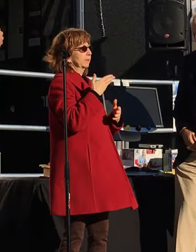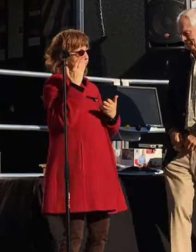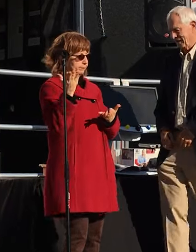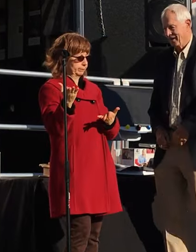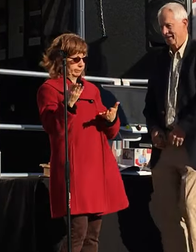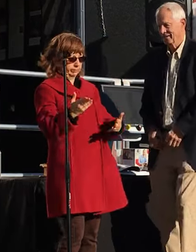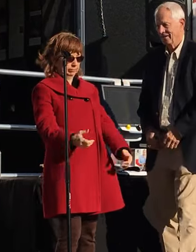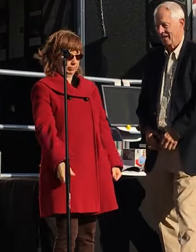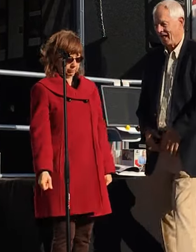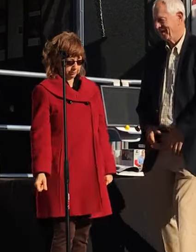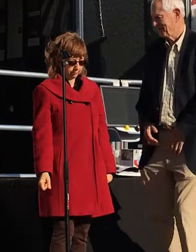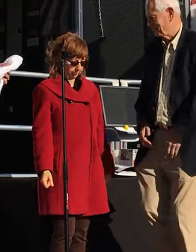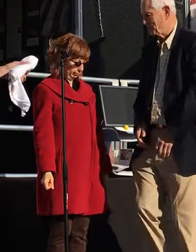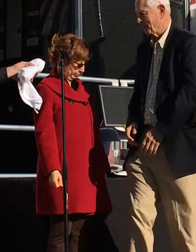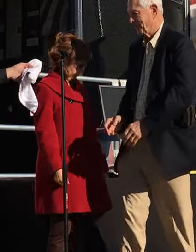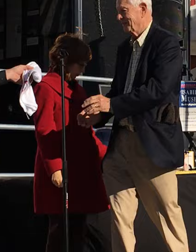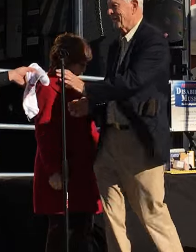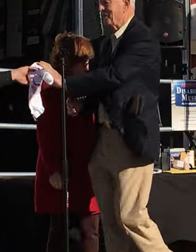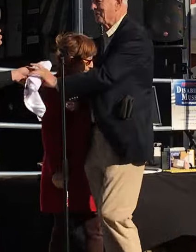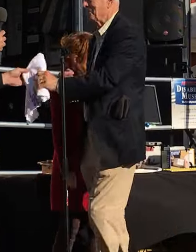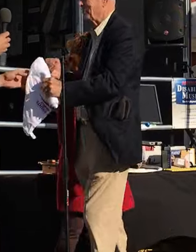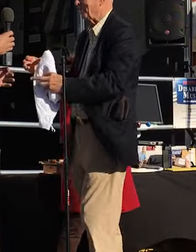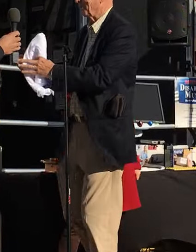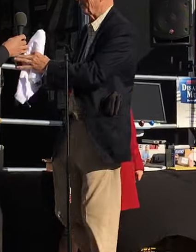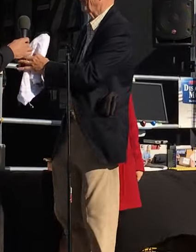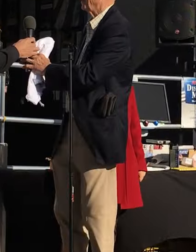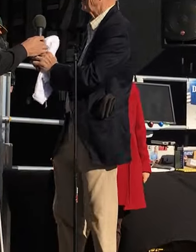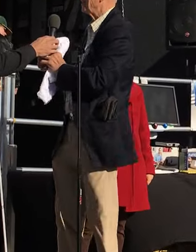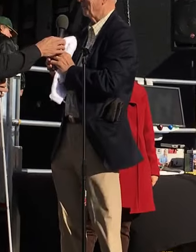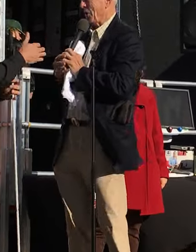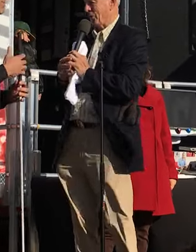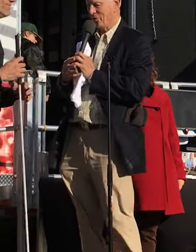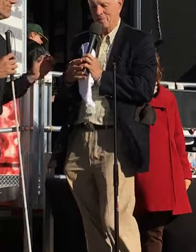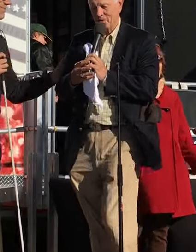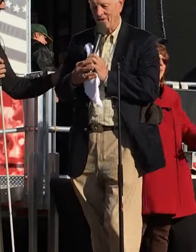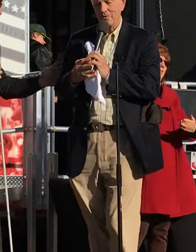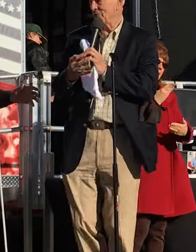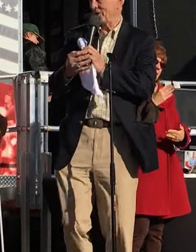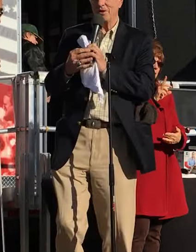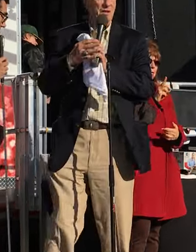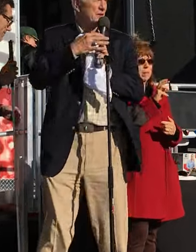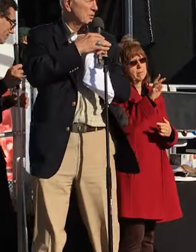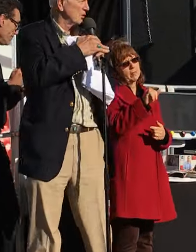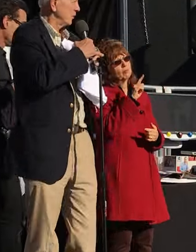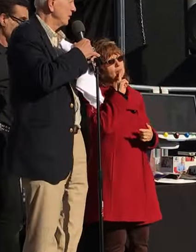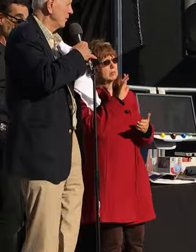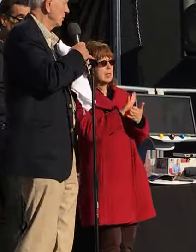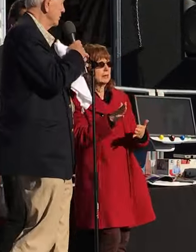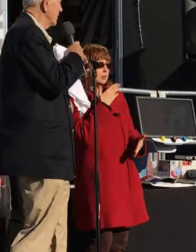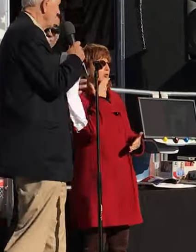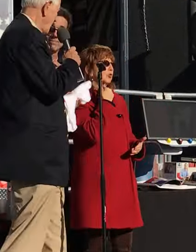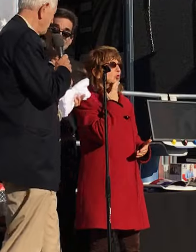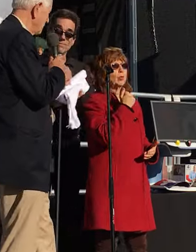Mayor Tom Bates: Thank you Dimitri that was really nice and sweet of you I appreciate